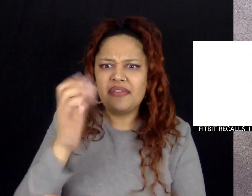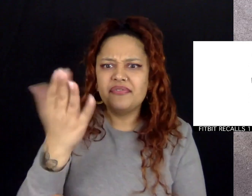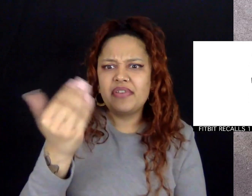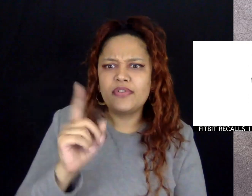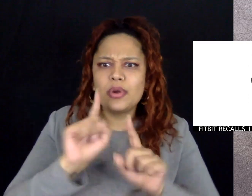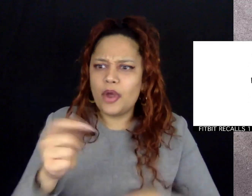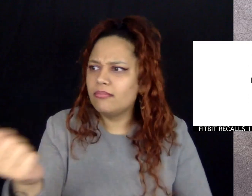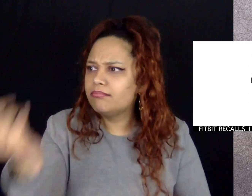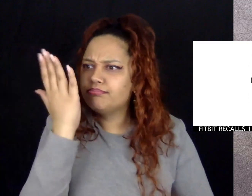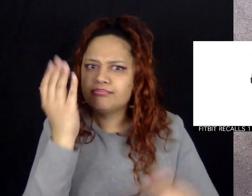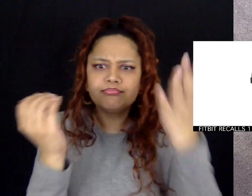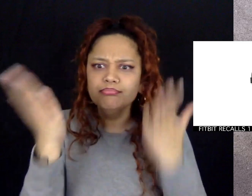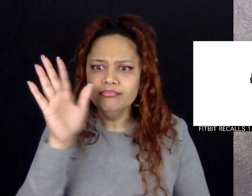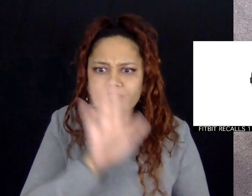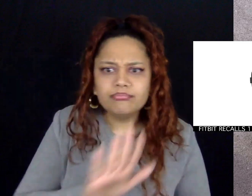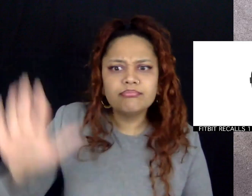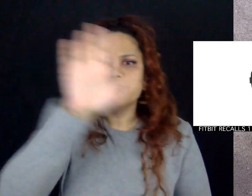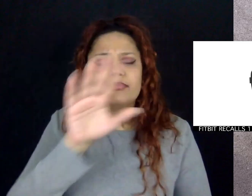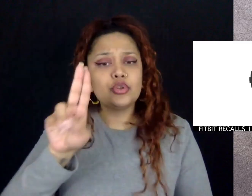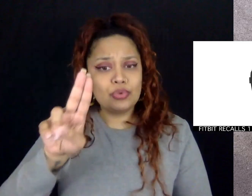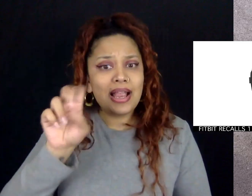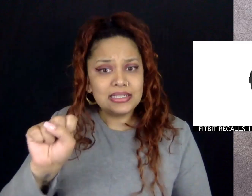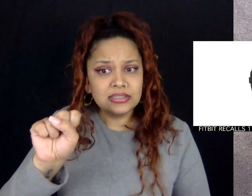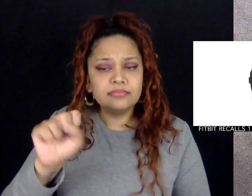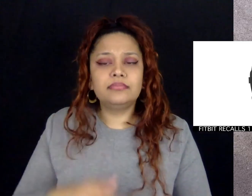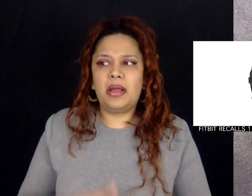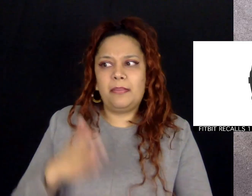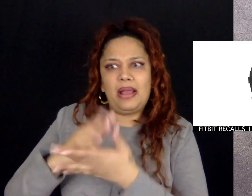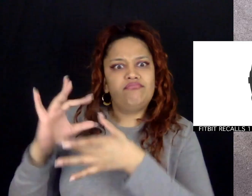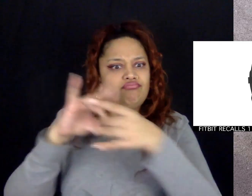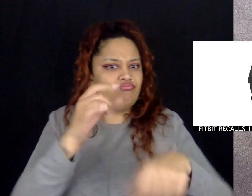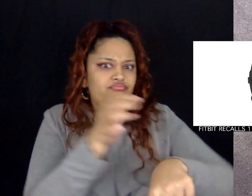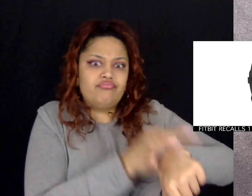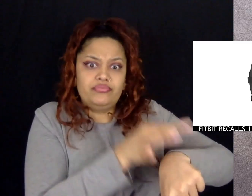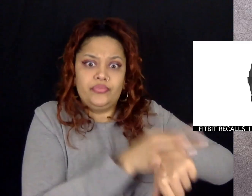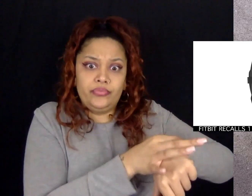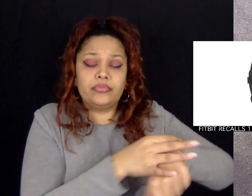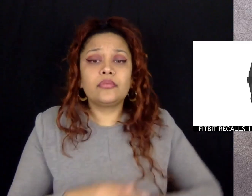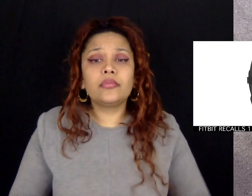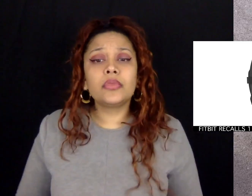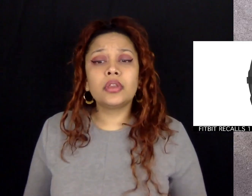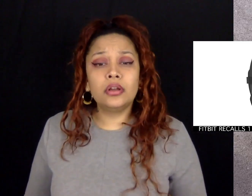Fitbit has already received at least 115 reports in the US about the devices